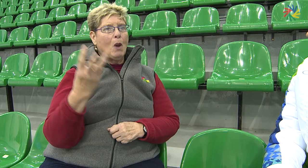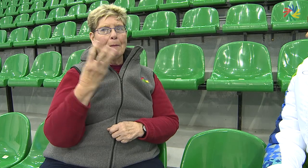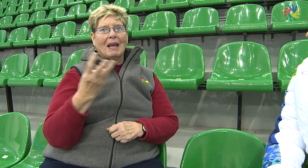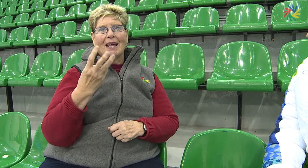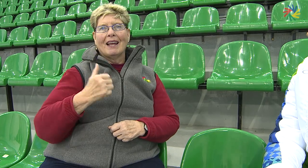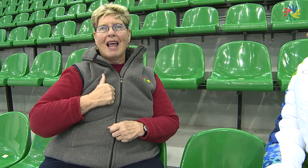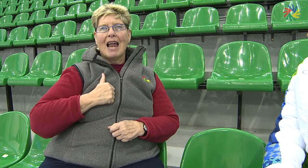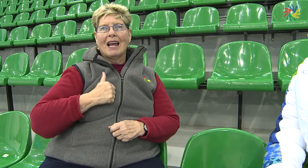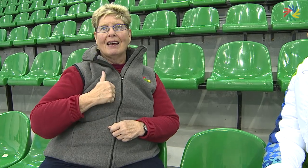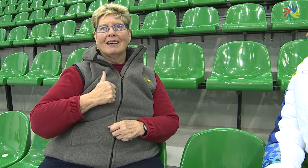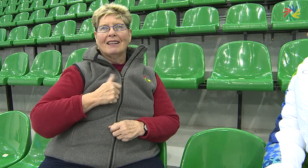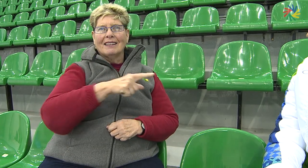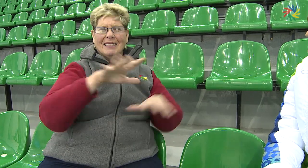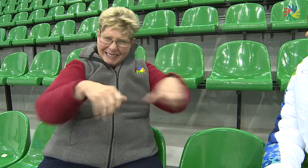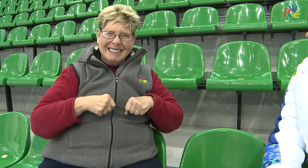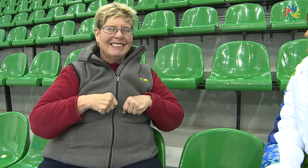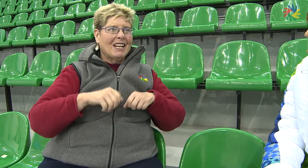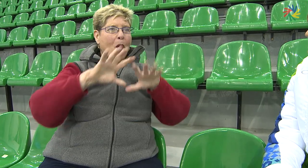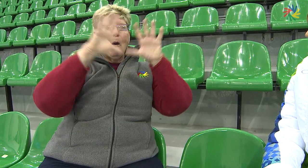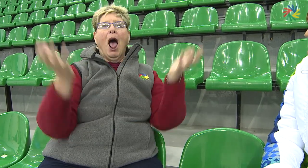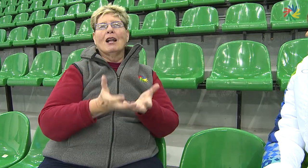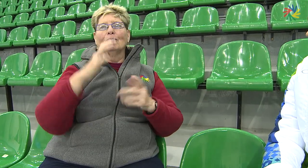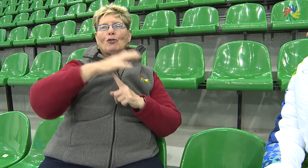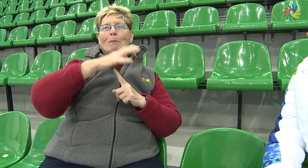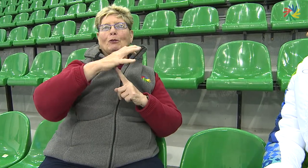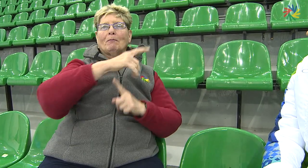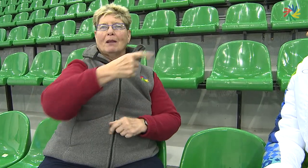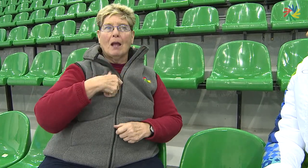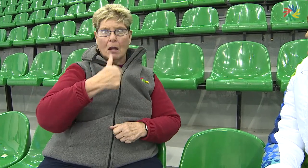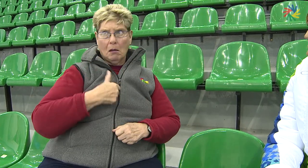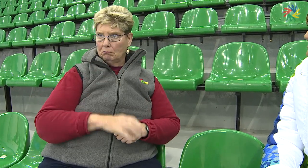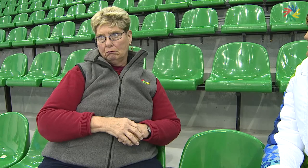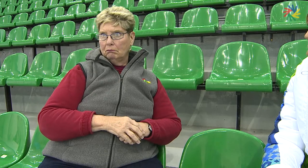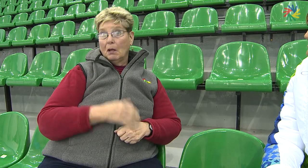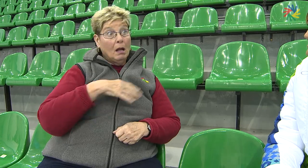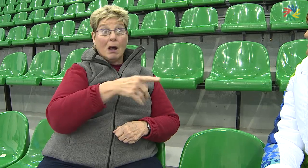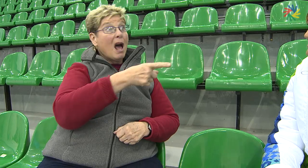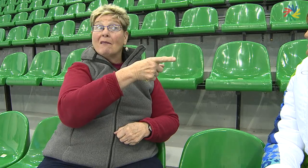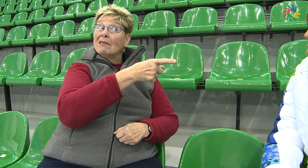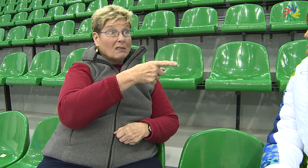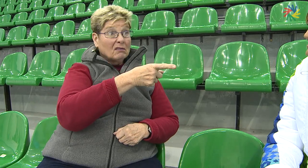So, I tried convincing Winnipeg, Canada, to host the first curling world championship, but I was met with disagreement. I explained that without a world championship,